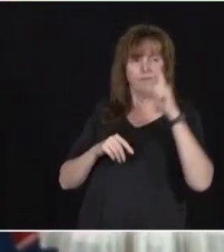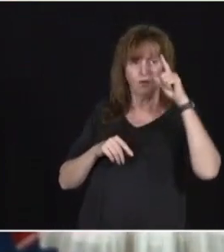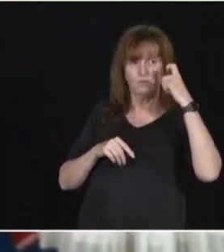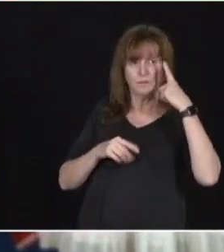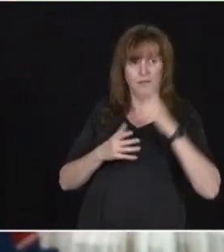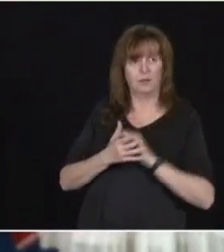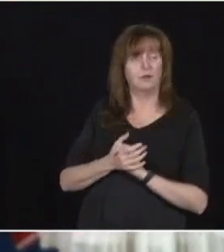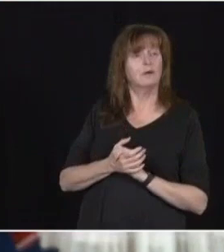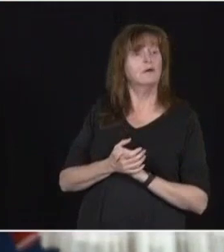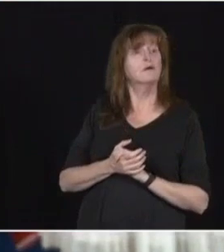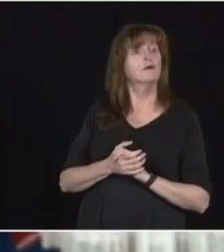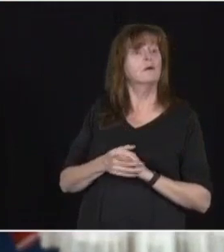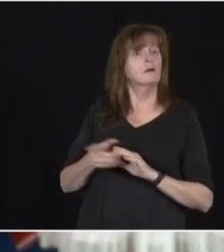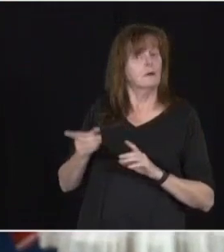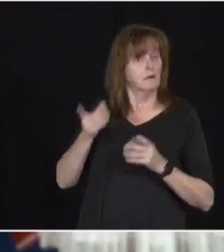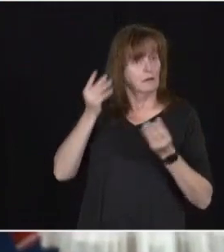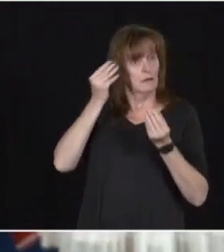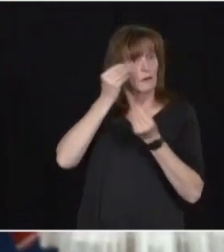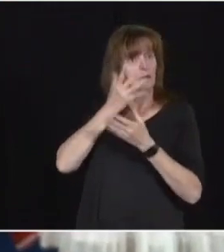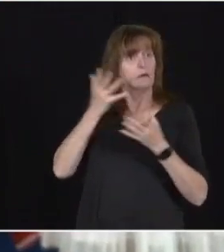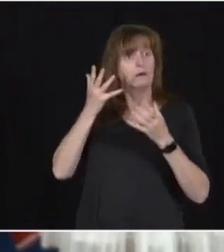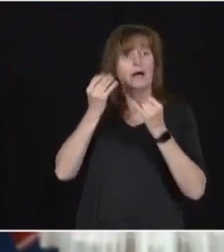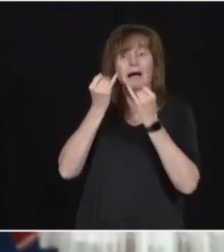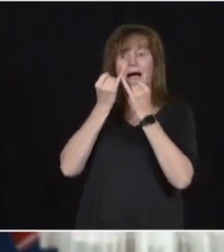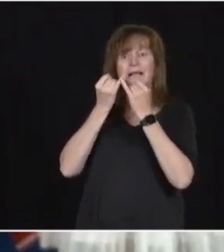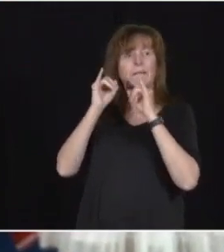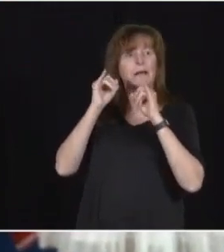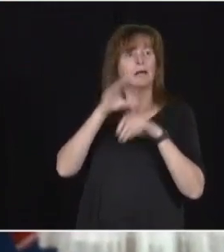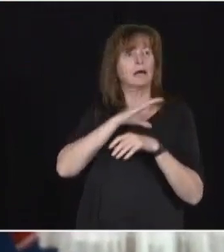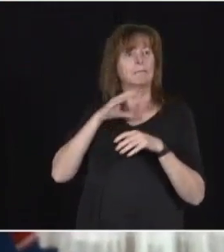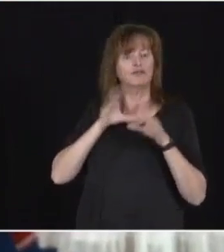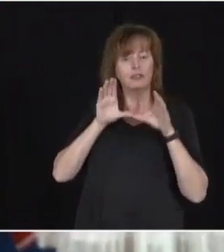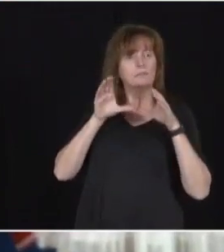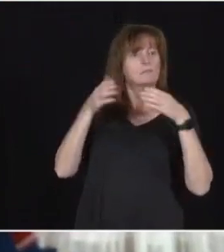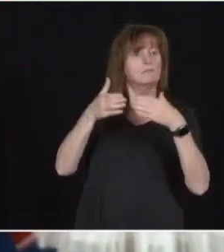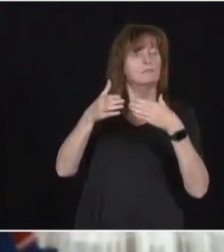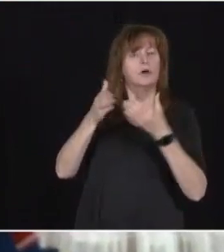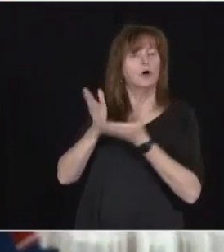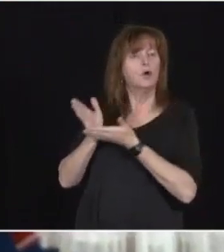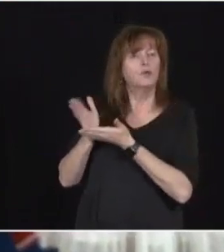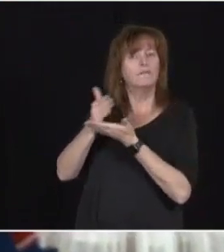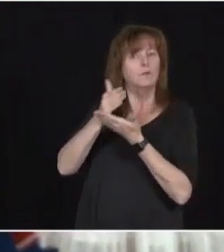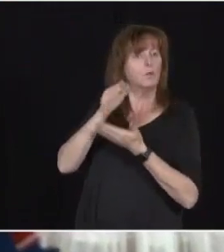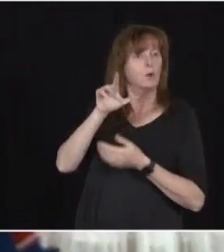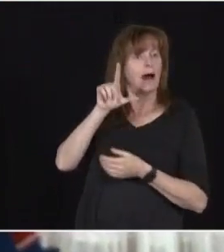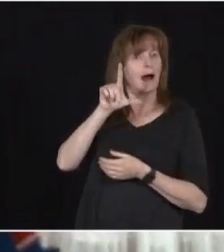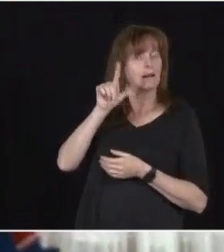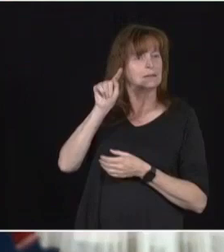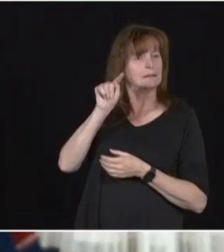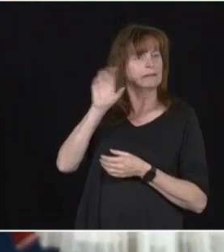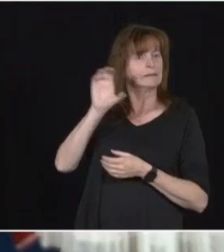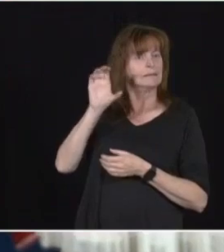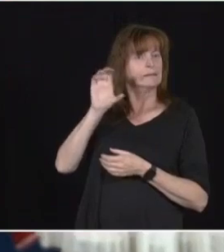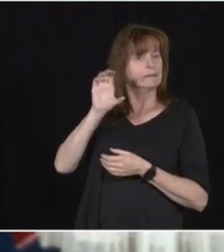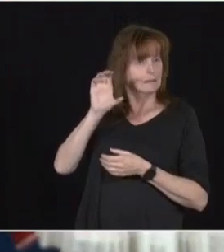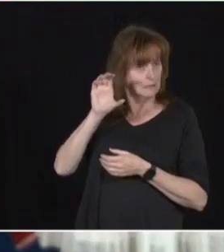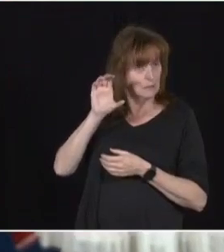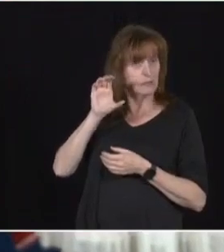the independent commission you have announced into long-term care. How can people be certain